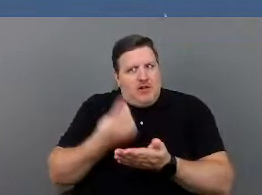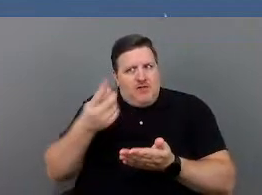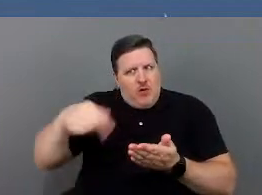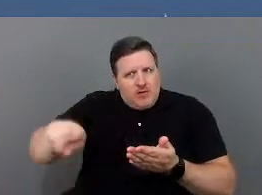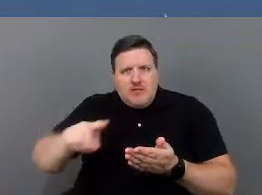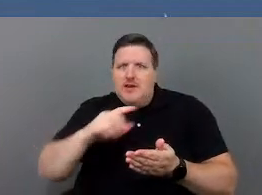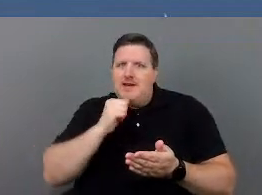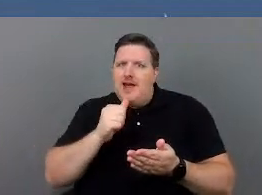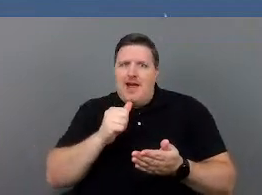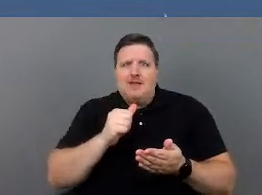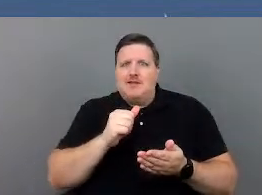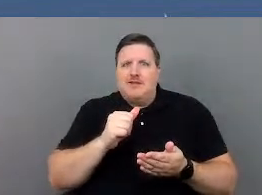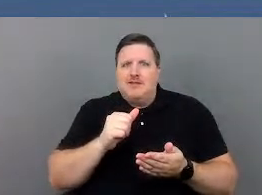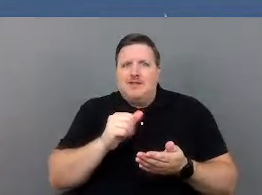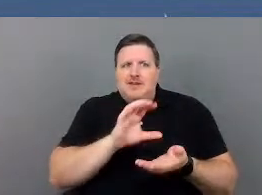AND NOT